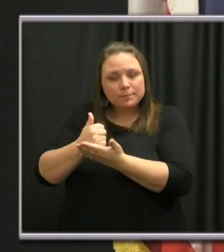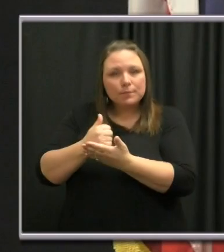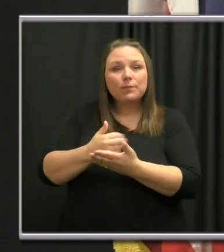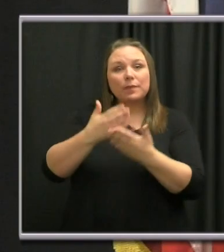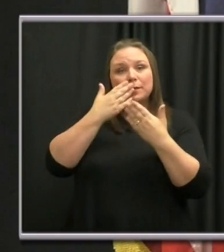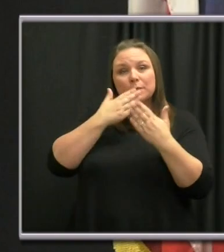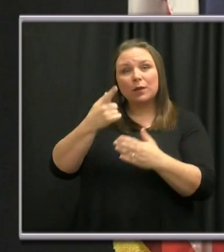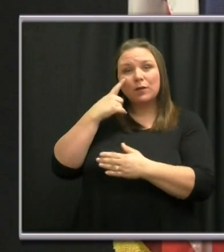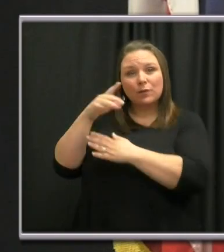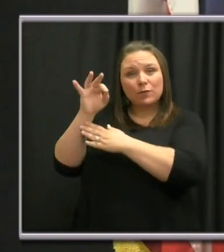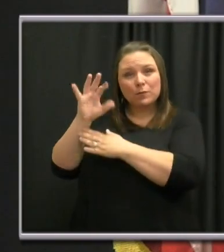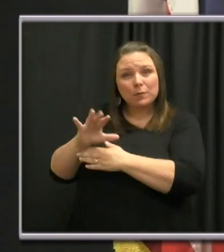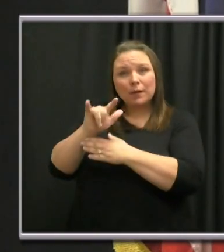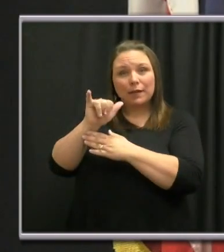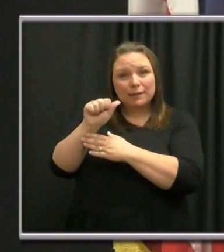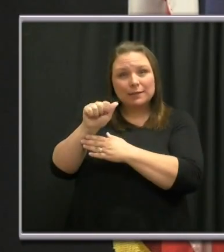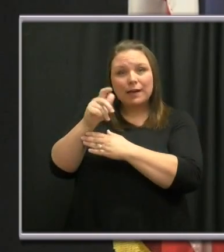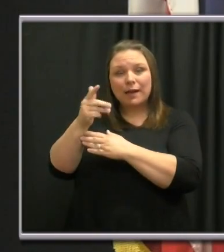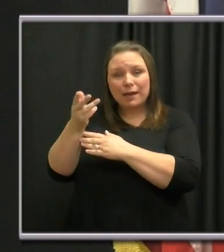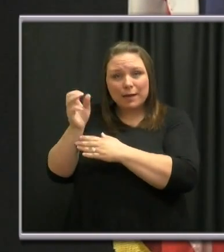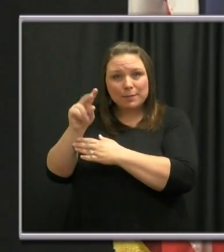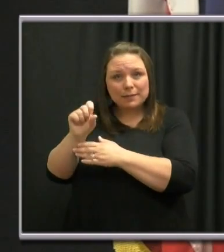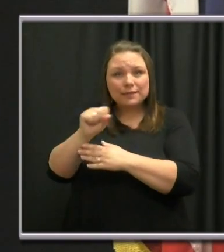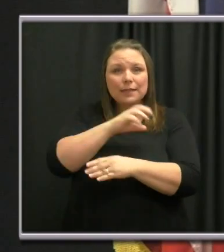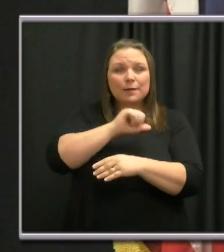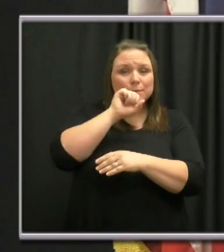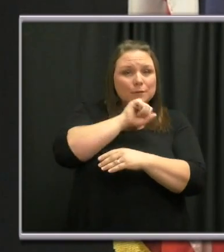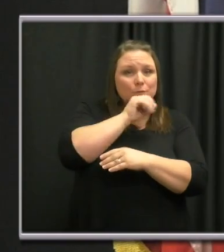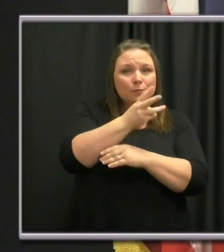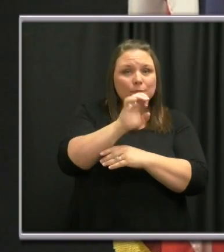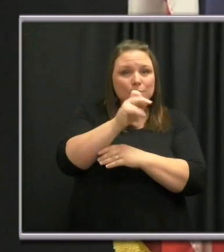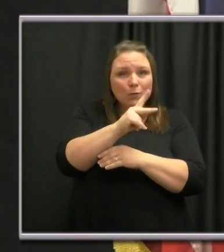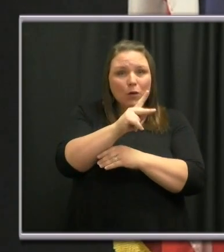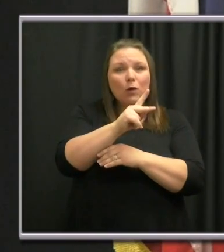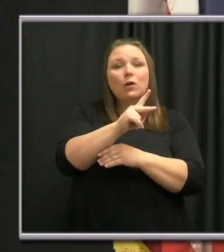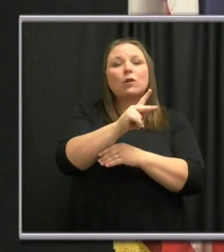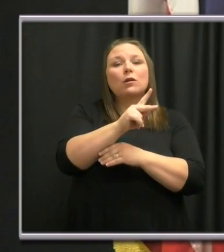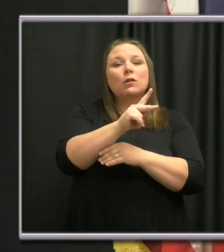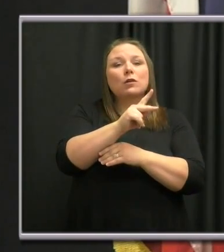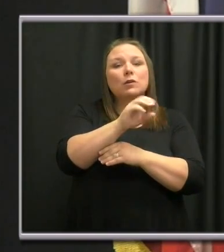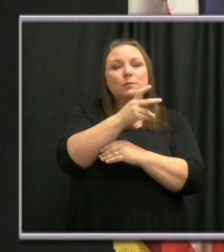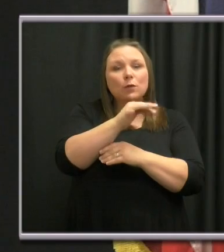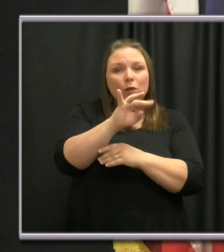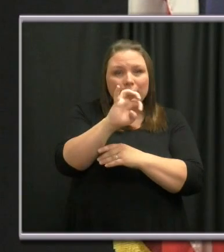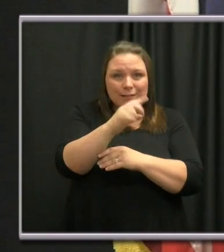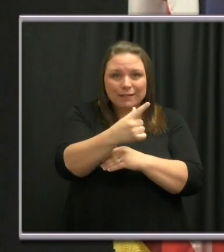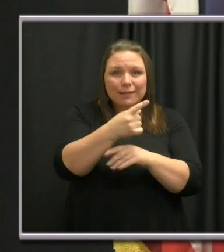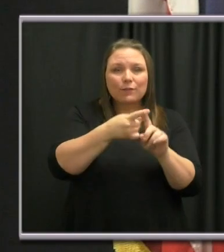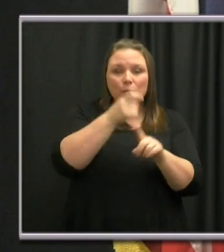NOW THIS MORNING I'M GRATEFUL TO REVEREND LISA HAMMONS OF THE ST JOHN A. M. E. CHURCH AND